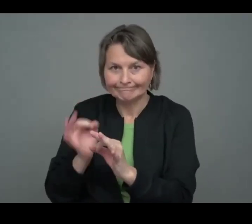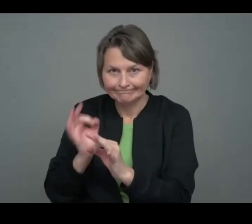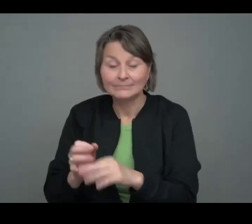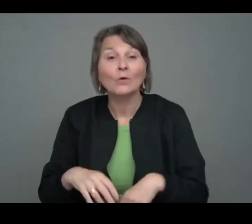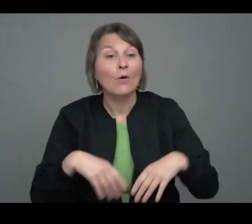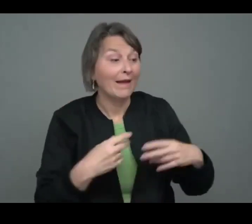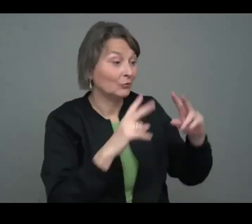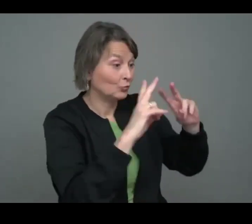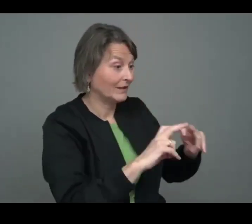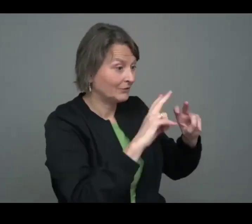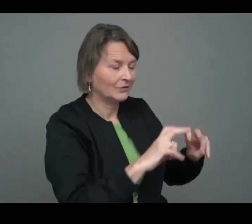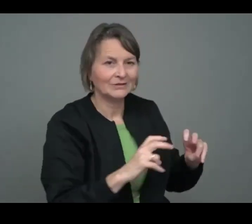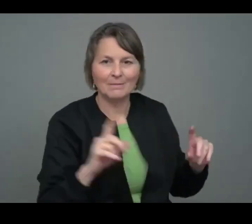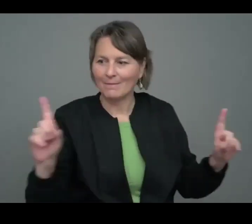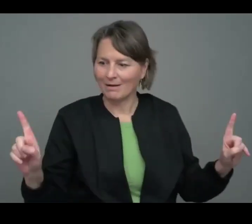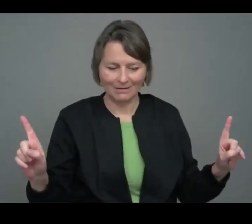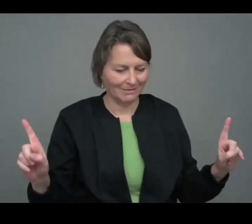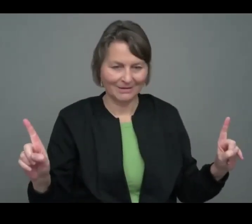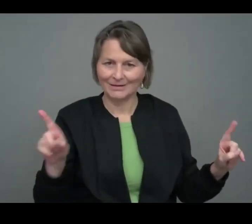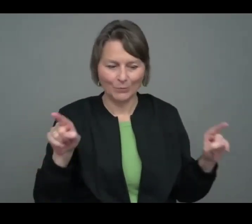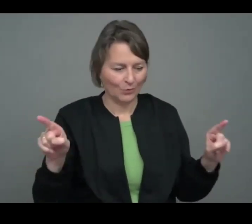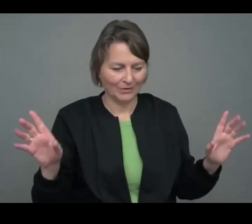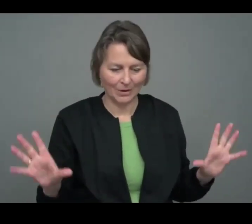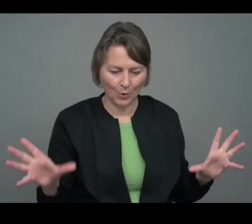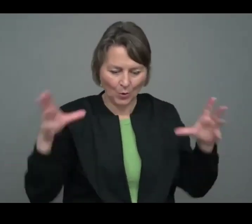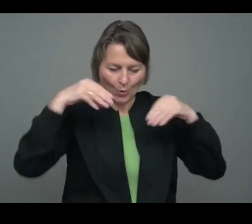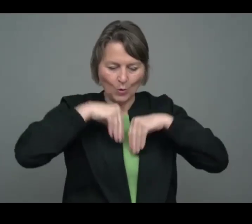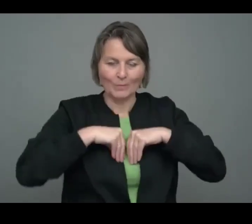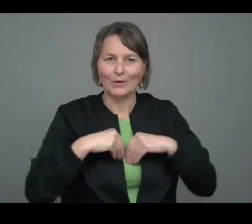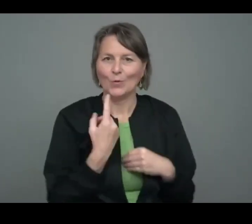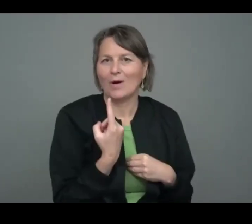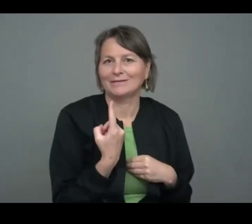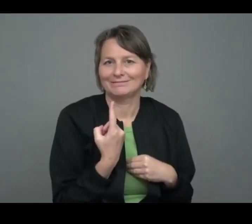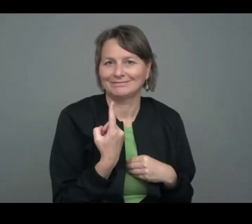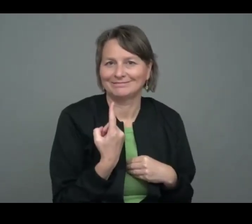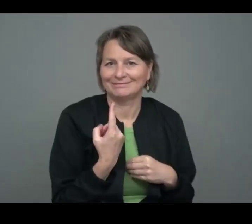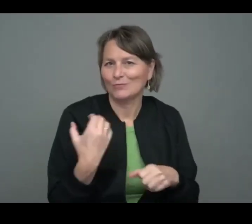and research. I am interpreter, but at the same time a researcher.